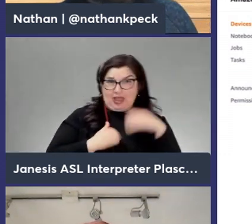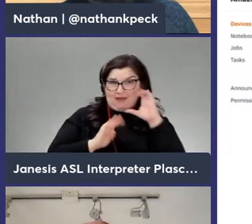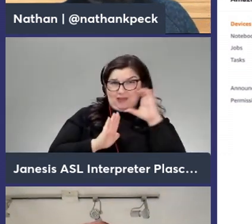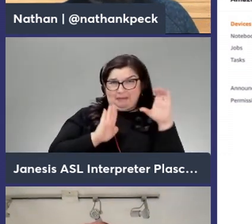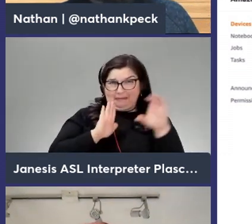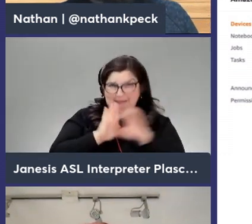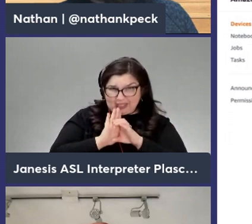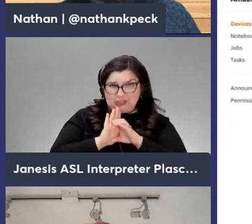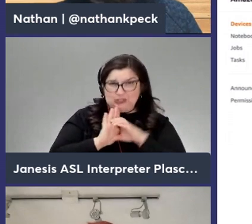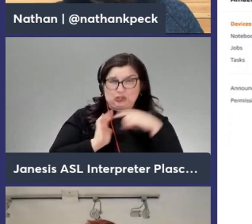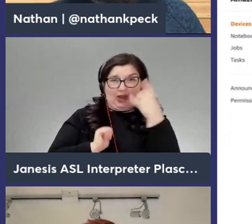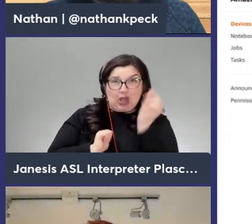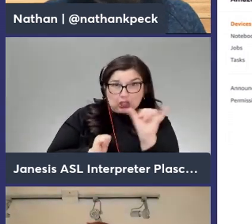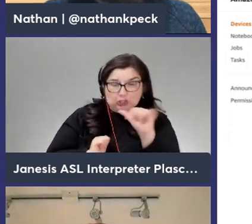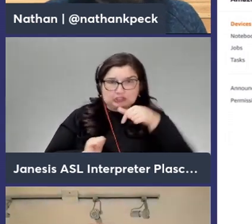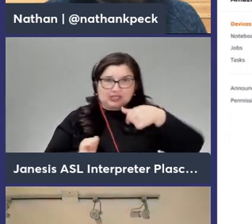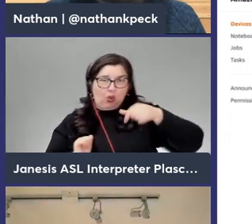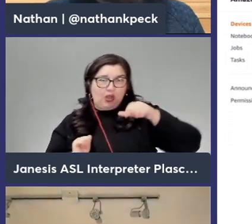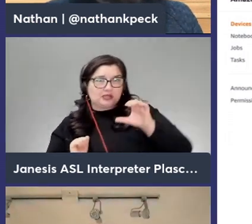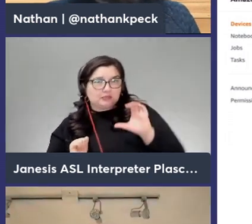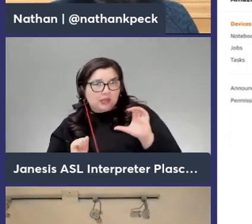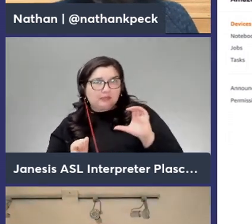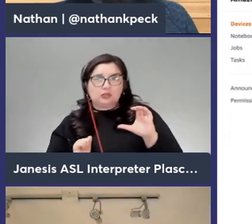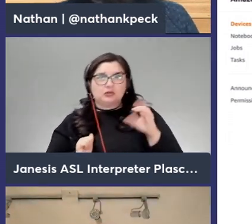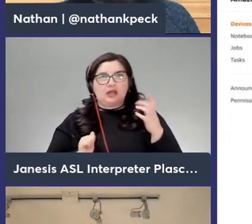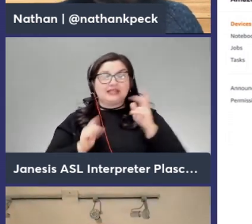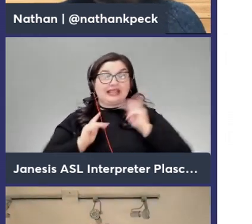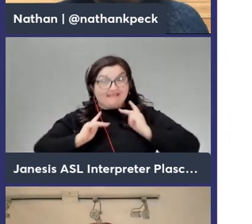actually looks like, as a physical device? - Sure!